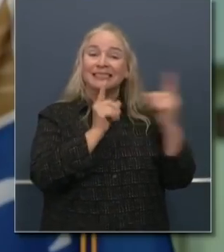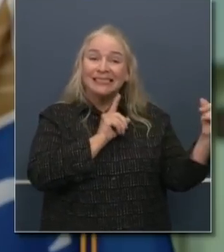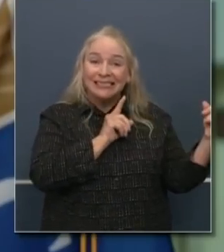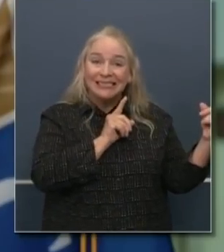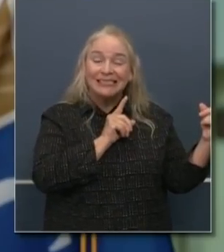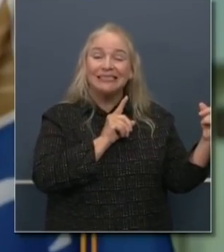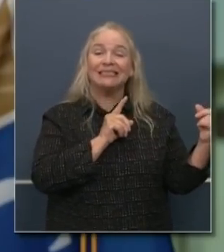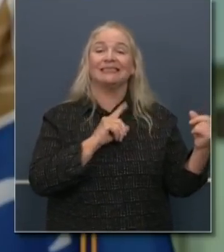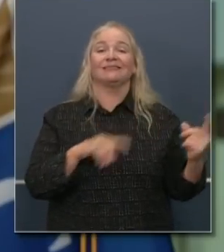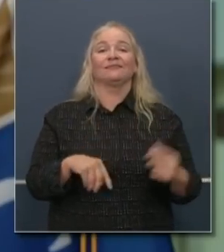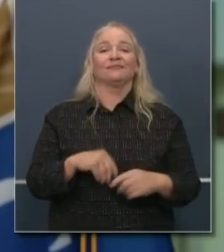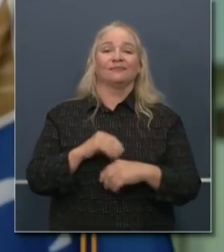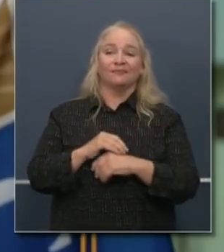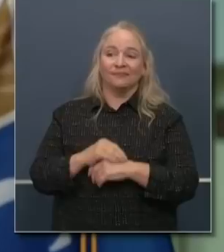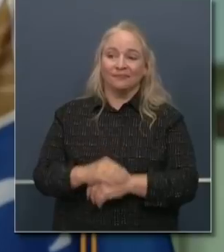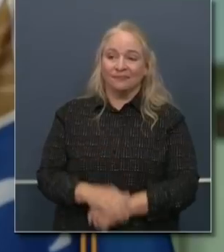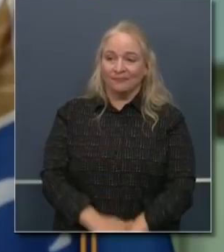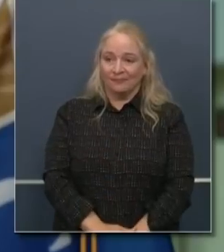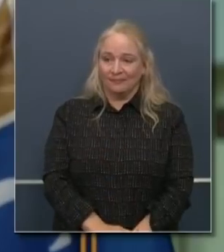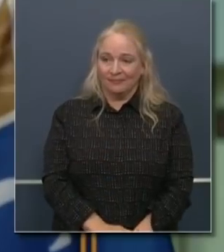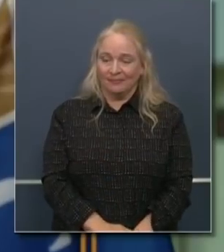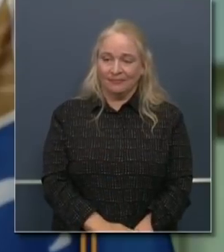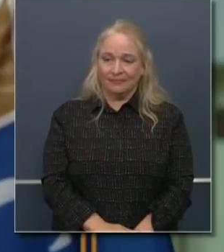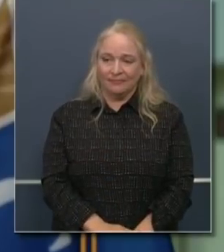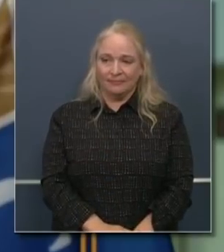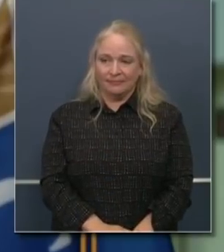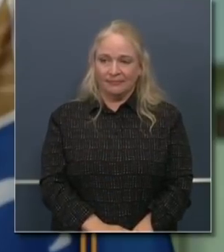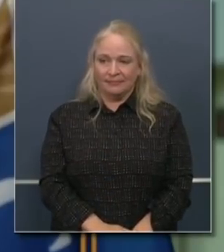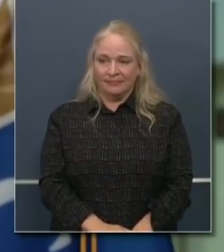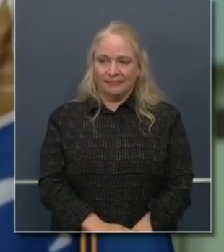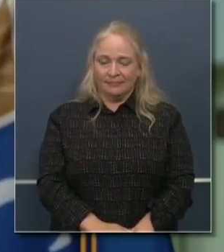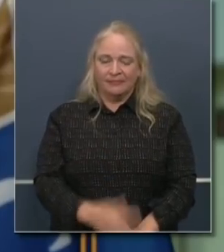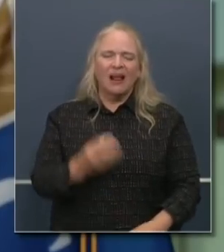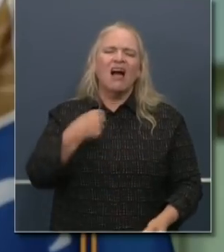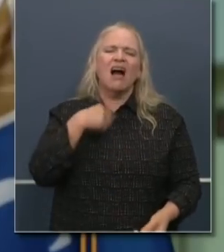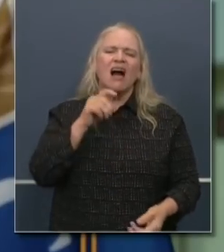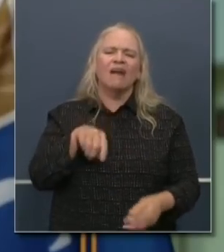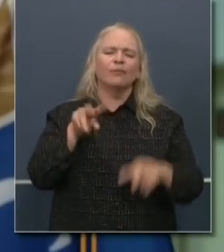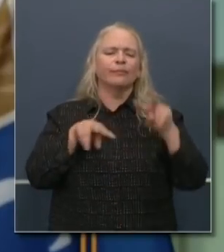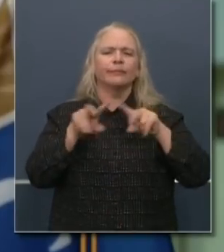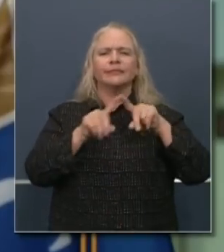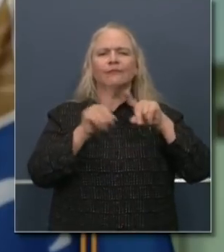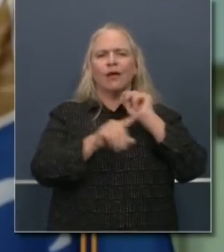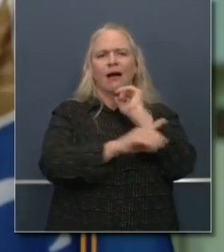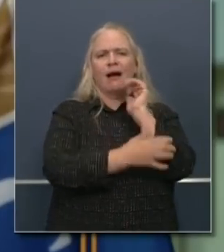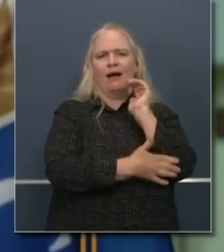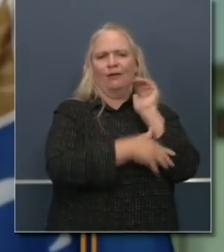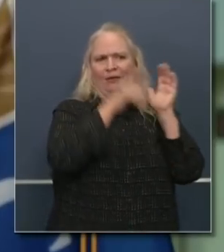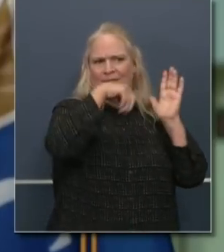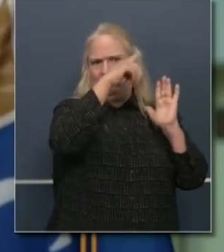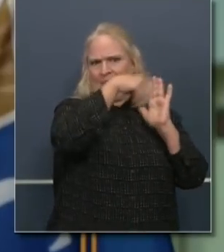DO IT TO KNOW WHAT NEEDS TO BE DONE IN TERMS OF WEARING THE MASKS AND PHYSICALLY DISTANCING